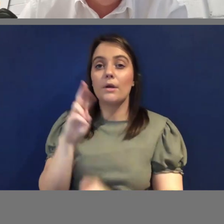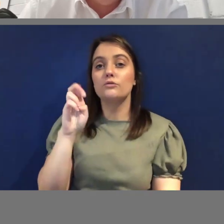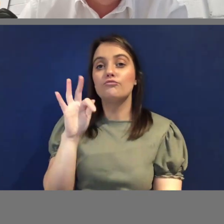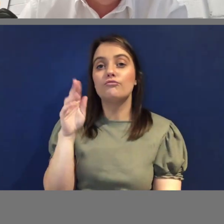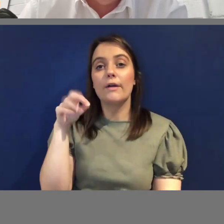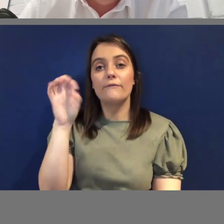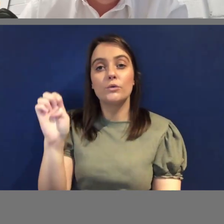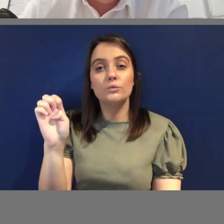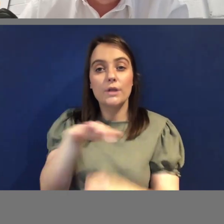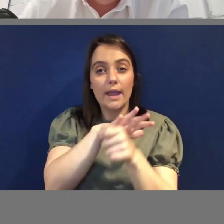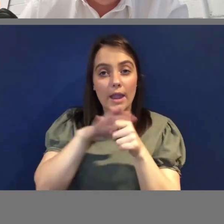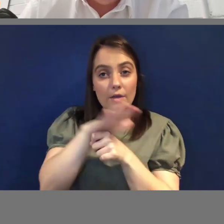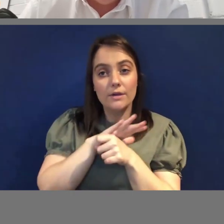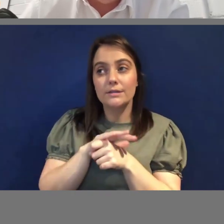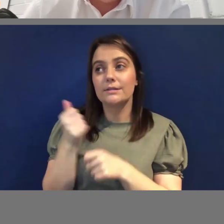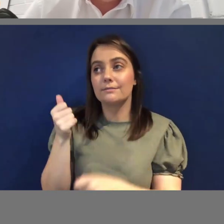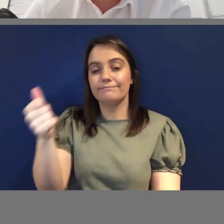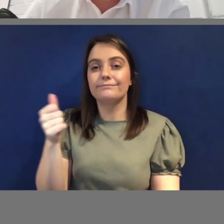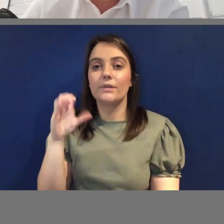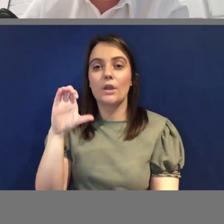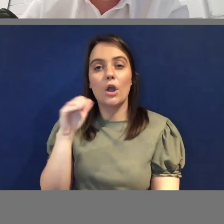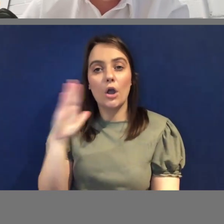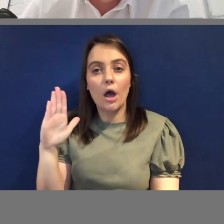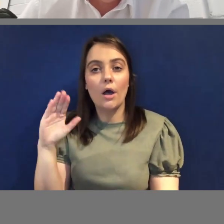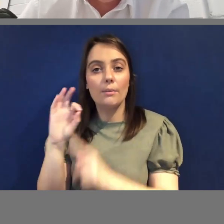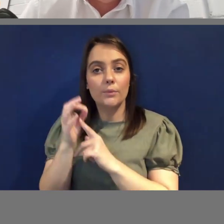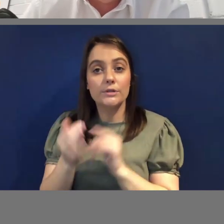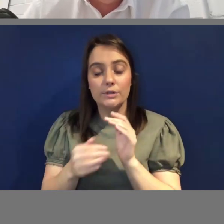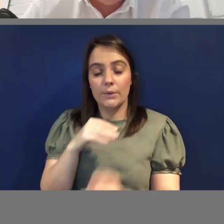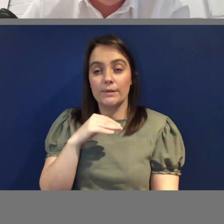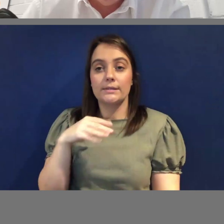points and stuff like that so it's I suppose it's easier if you can provide level access or